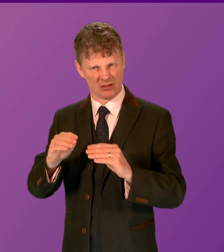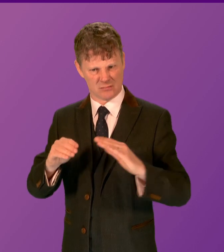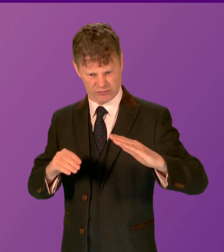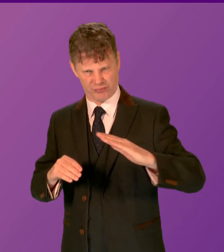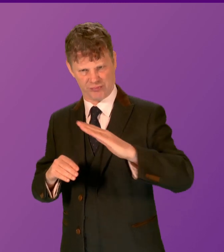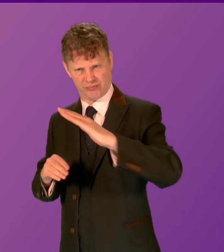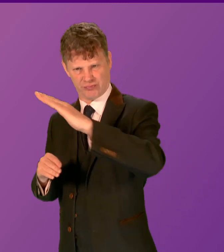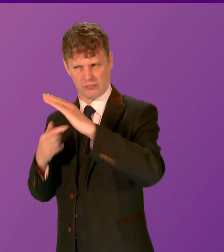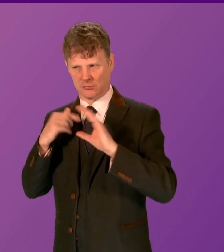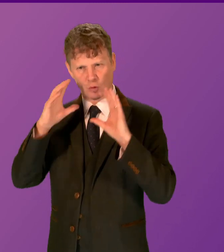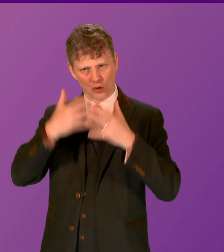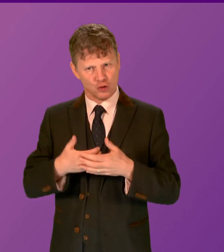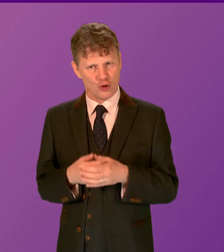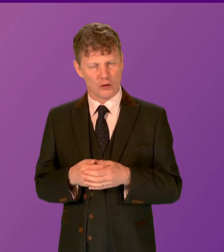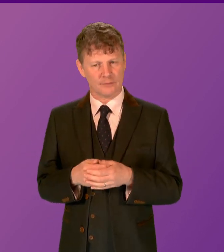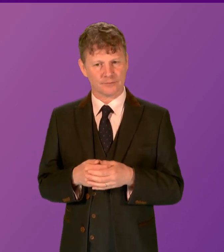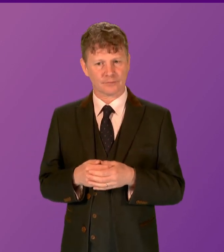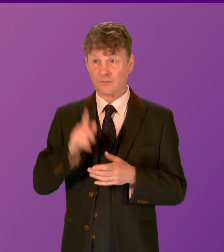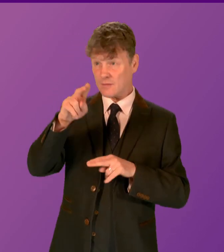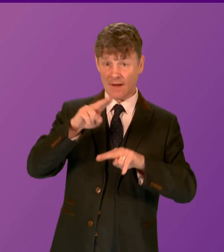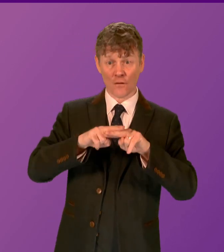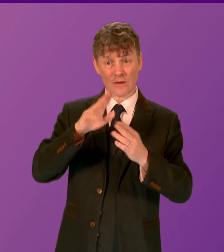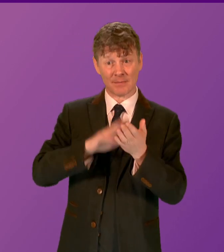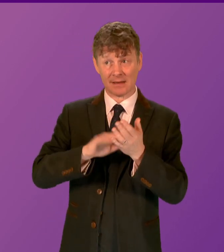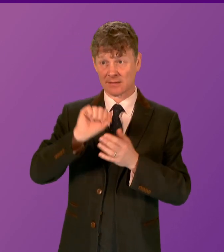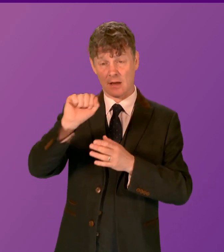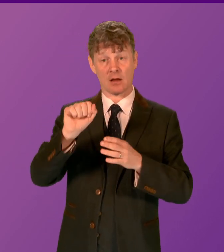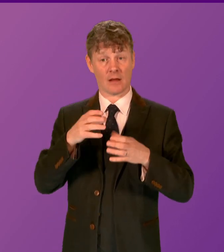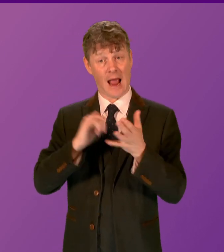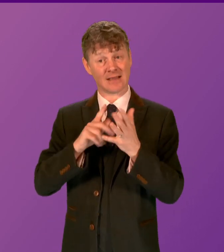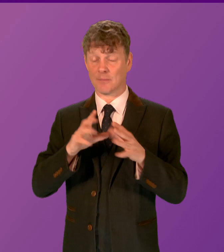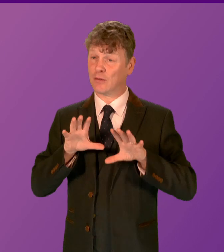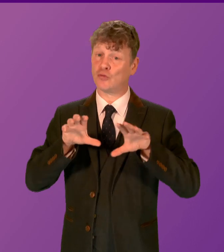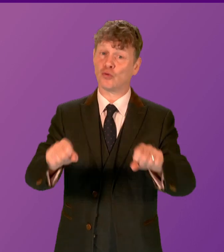We already know that, since the First Minister’s party took office, there are 1,000 fewer teachers